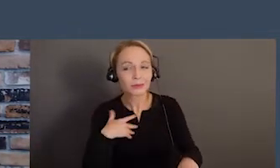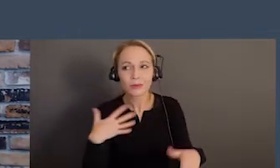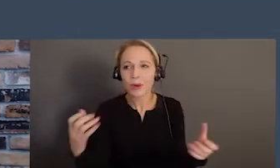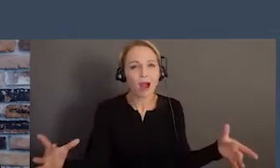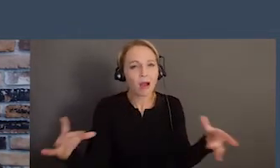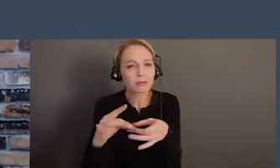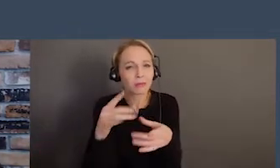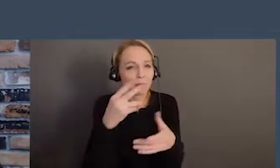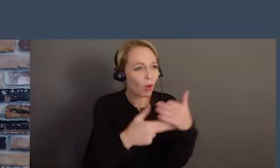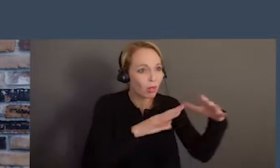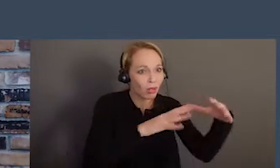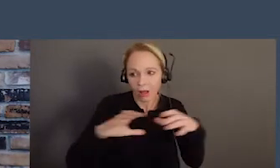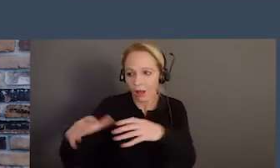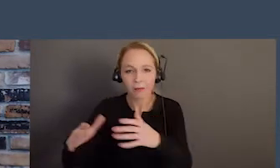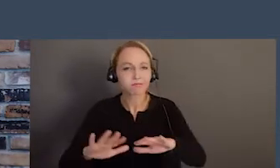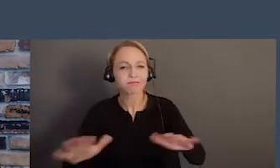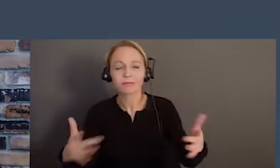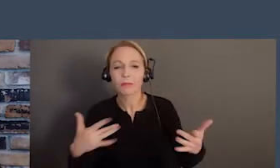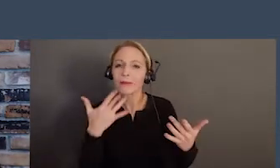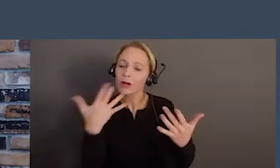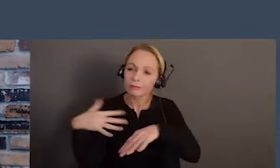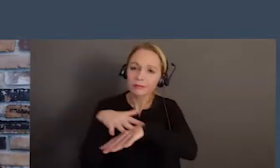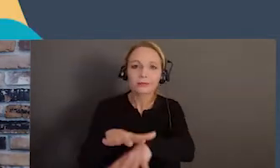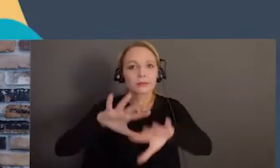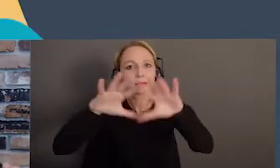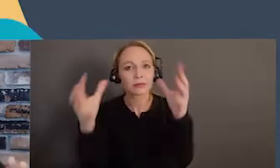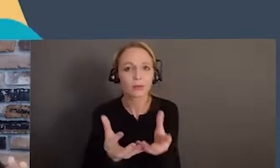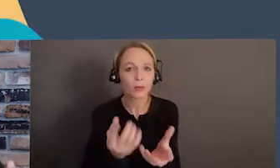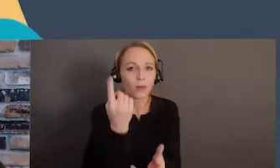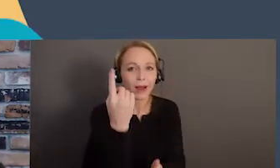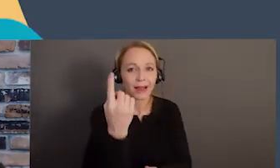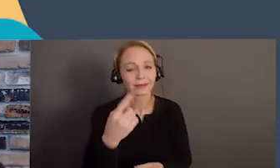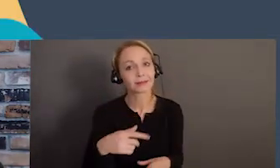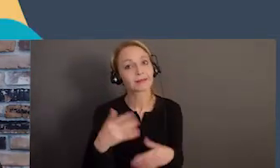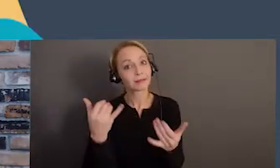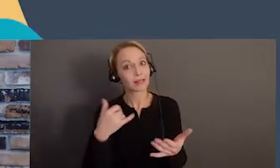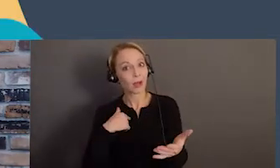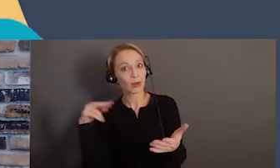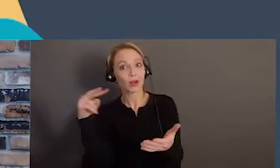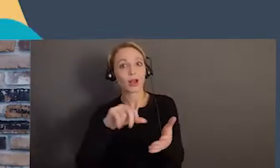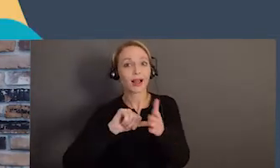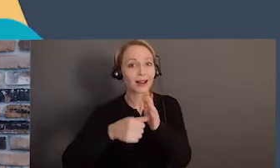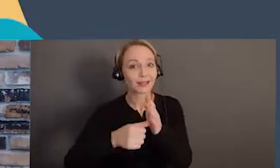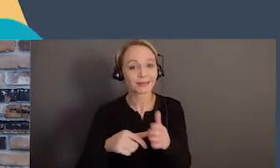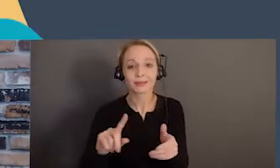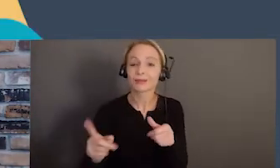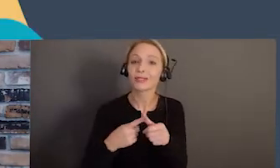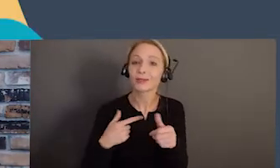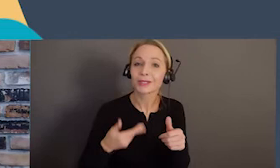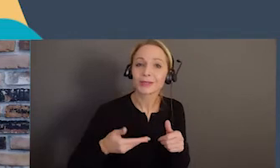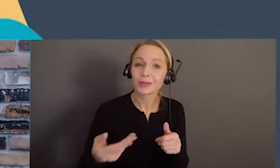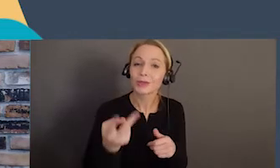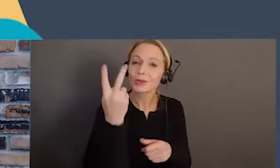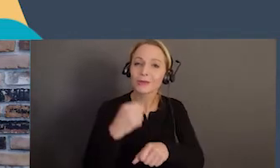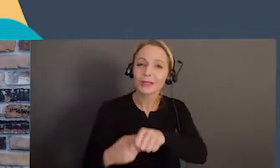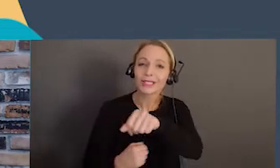TO UNIFY THAT EXPERIENCE. TAKE A LOOK AT HIGHLIGHTS. FIRST WE HAVE INTRODUCED TWO FOUNDATIONAL DEVELOPER